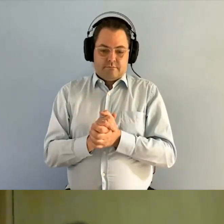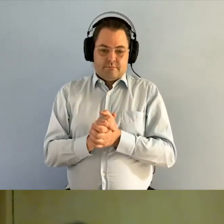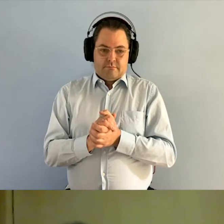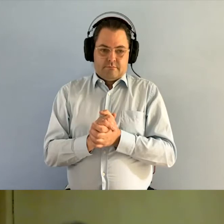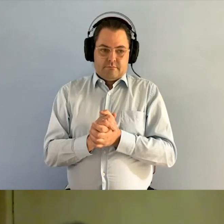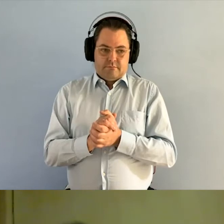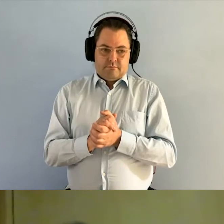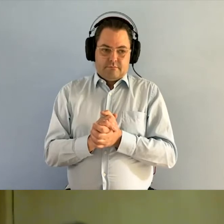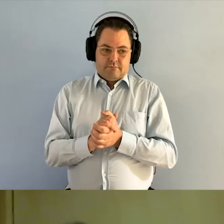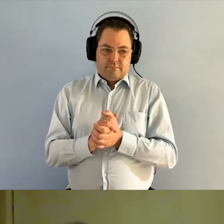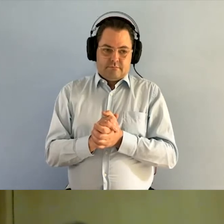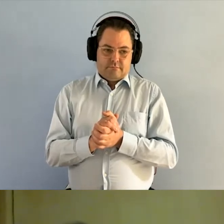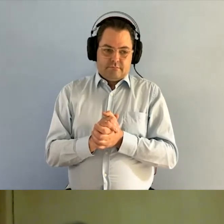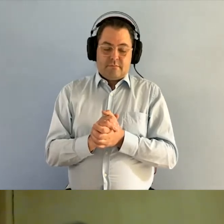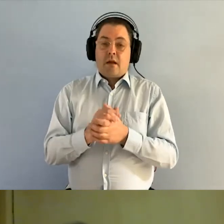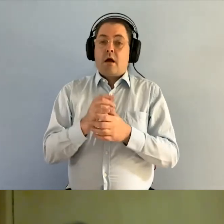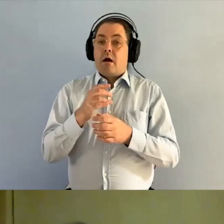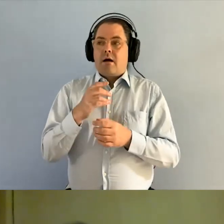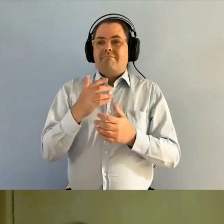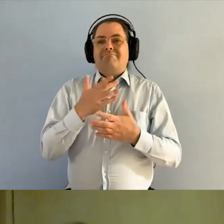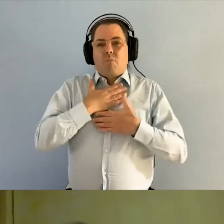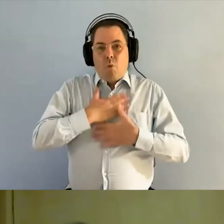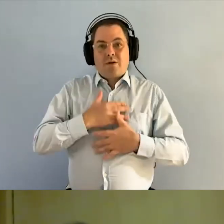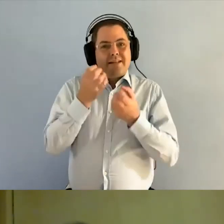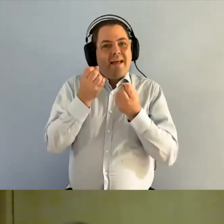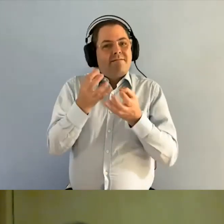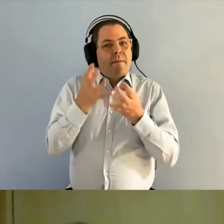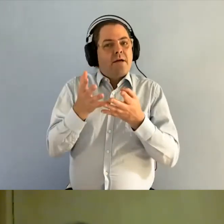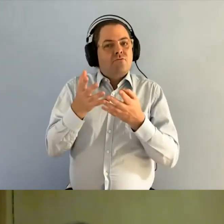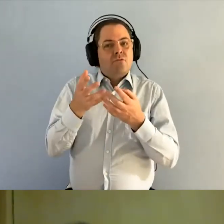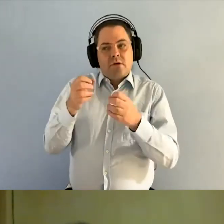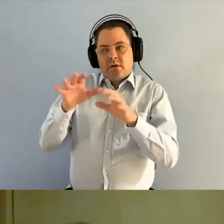I followed all the instructions to help my community